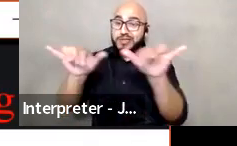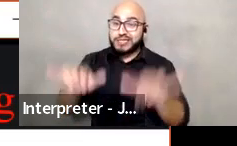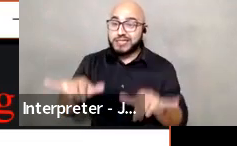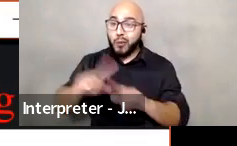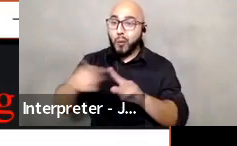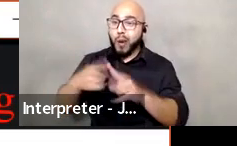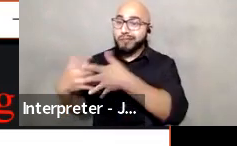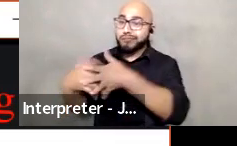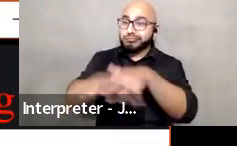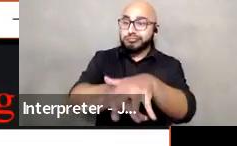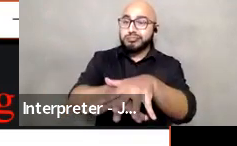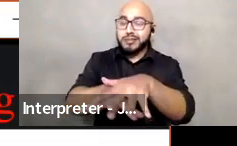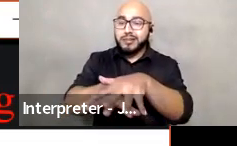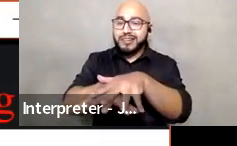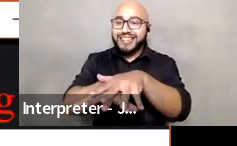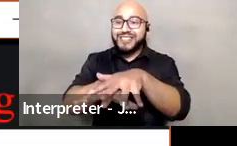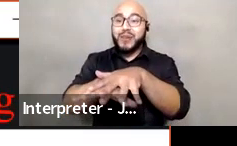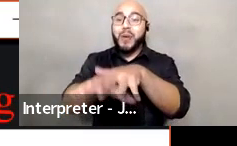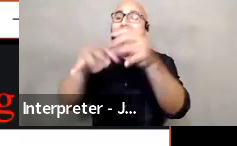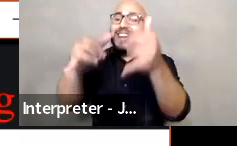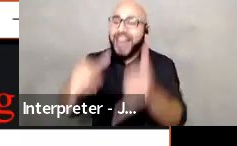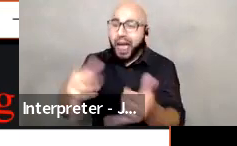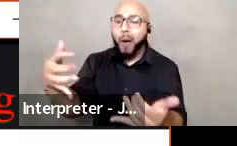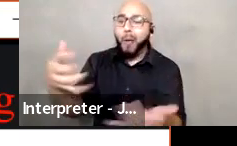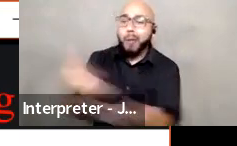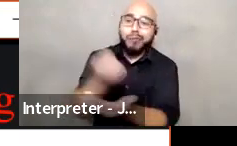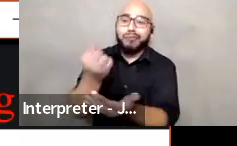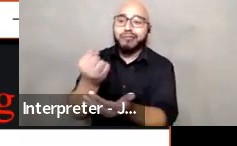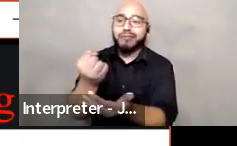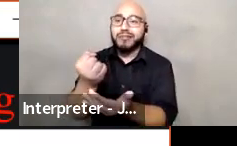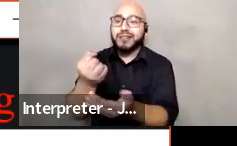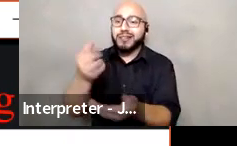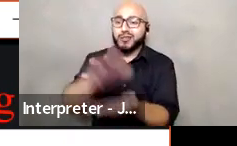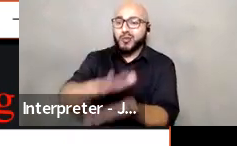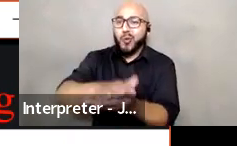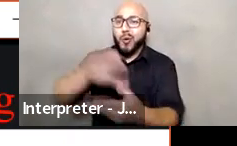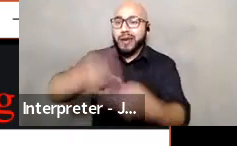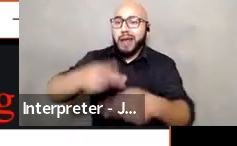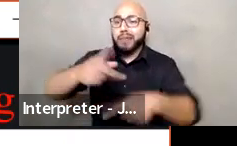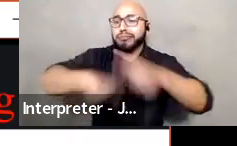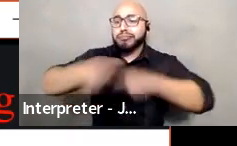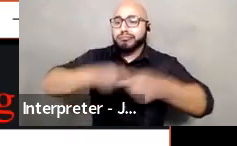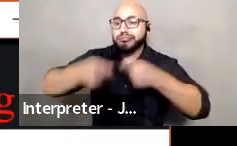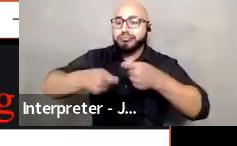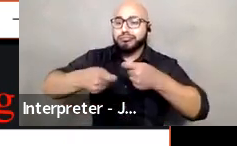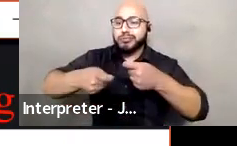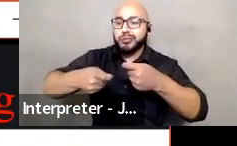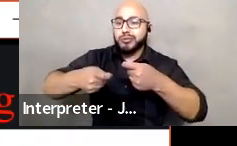And and now. They're going to name. All these. They're going to change the names of all these schools.